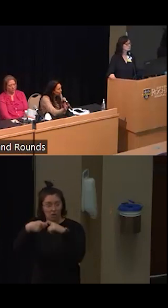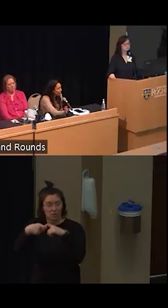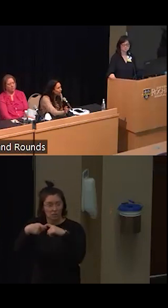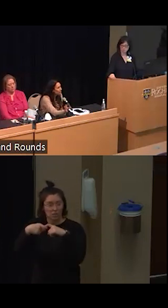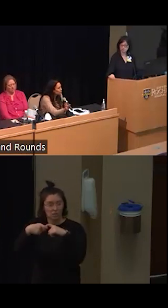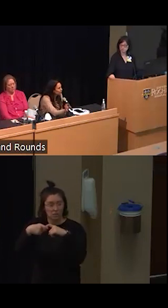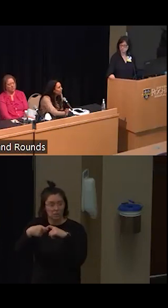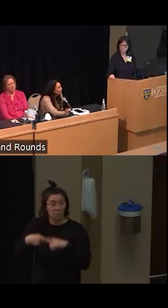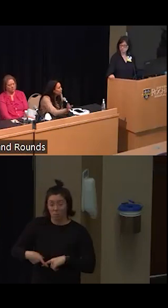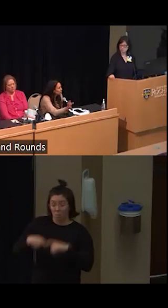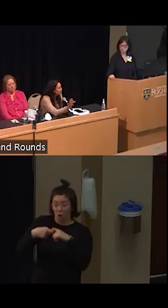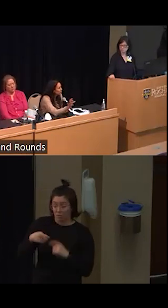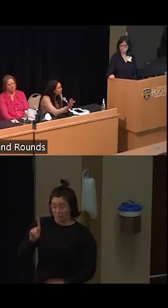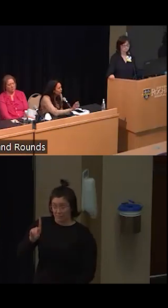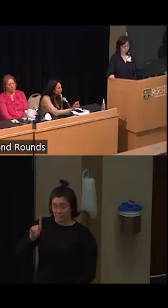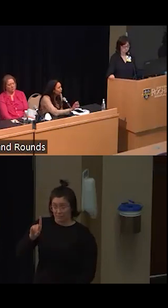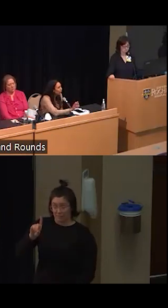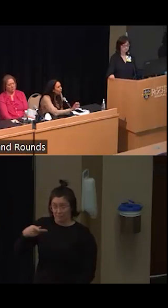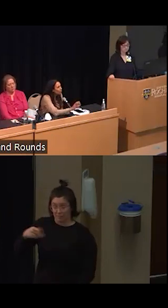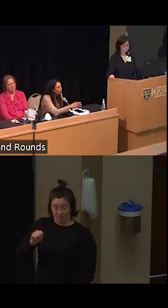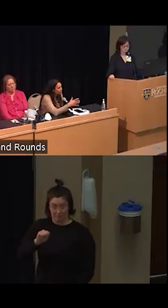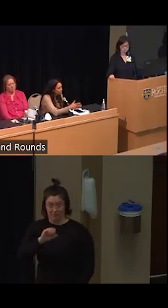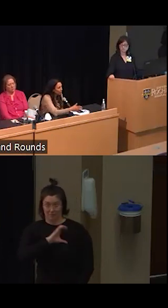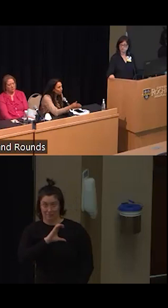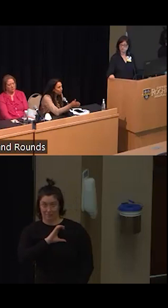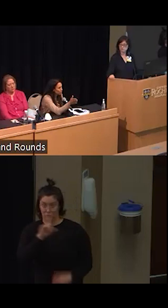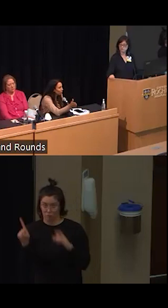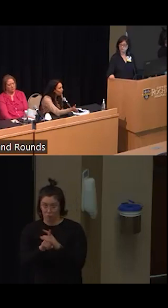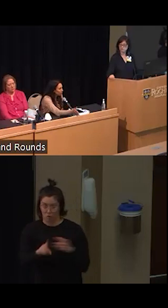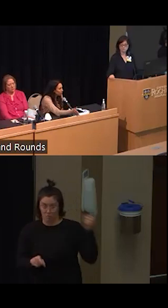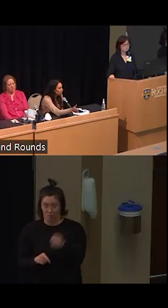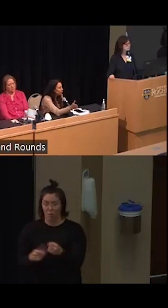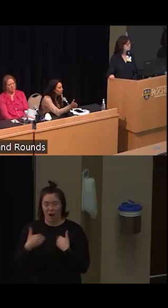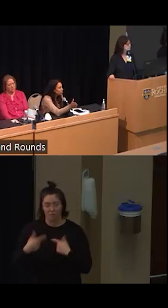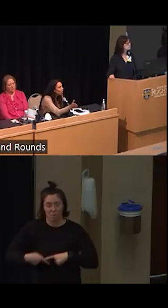we're bringing DPS into the situation um for additional help there's a pause and we need